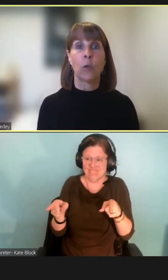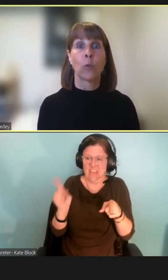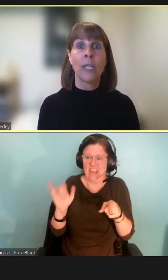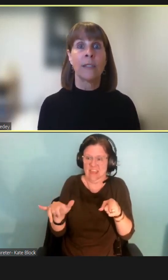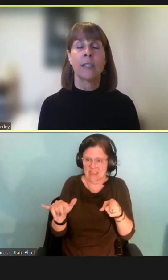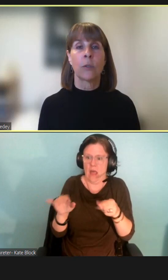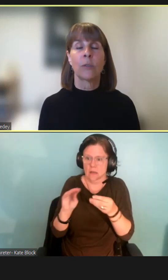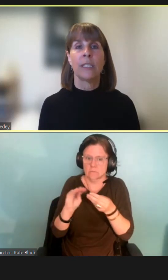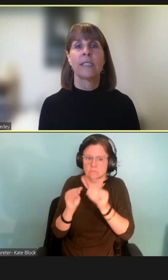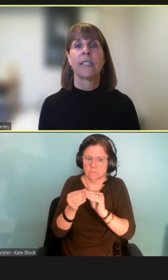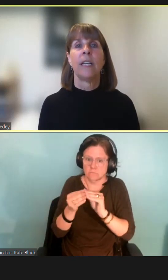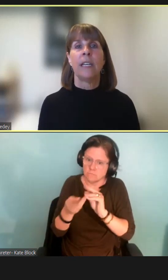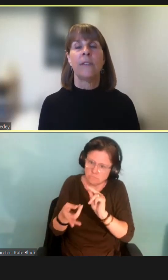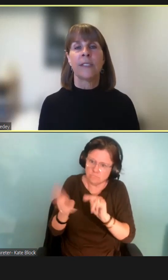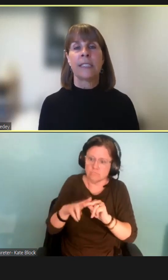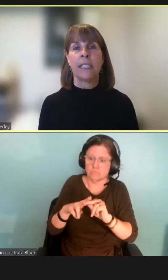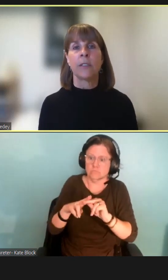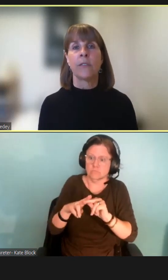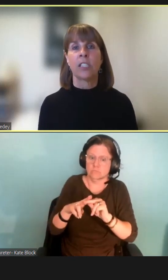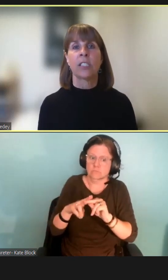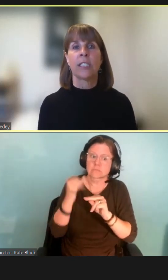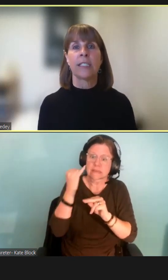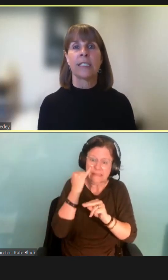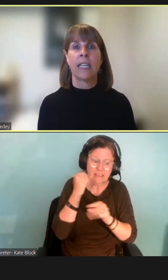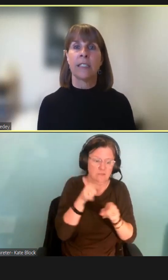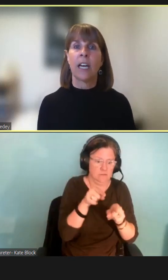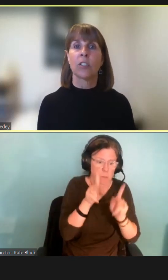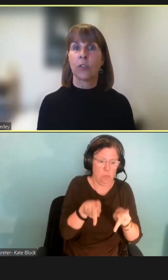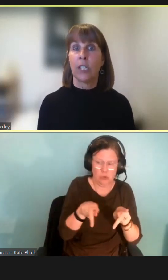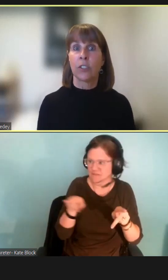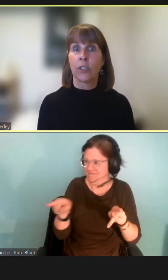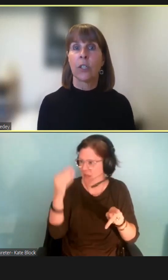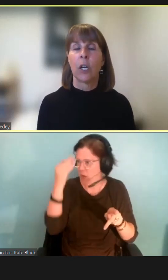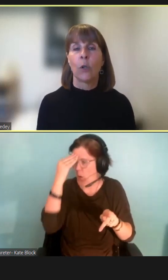greatly increased if it's the interventionist and not a stranger who's